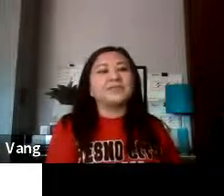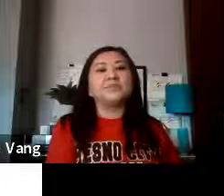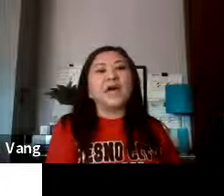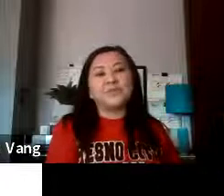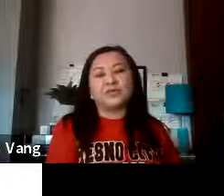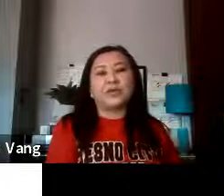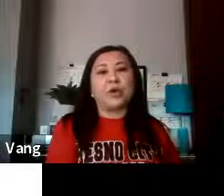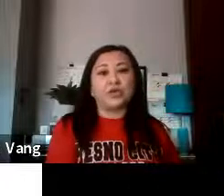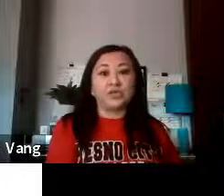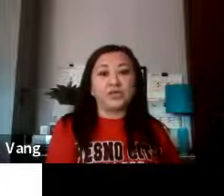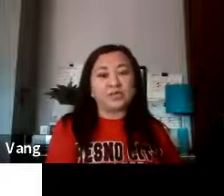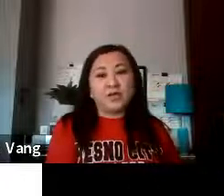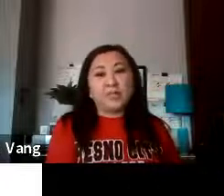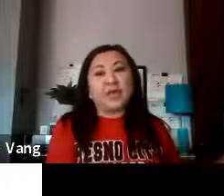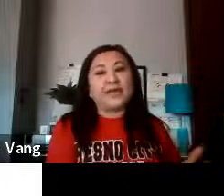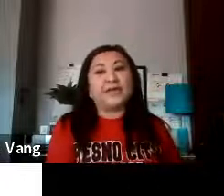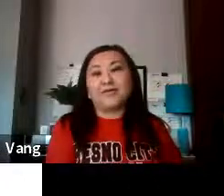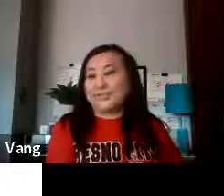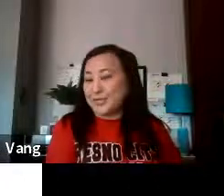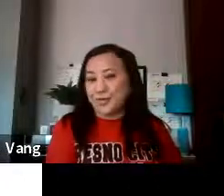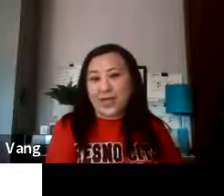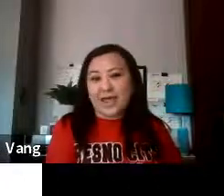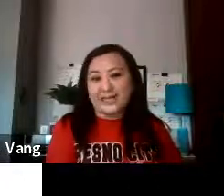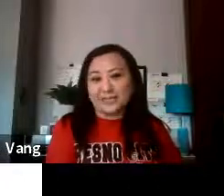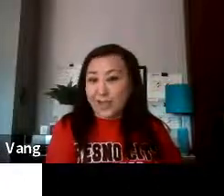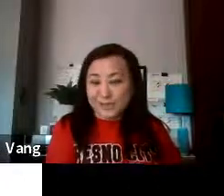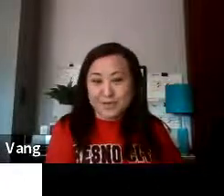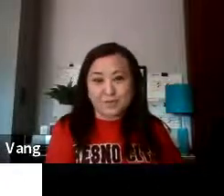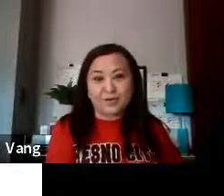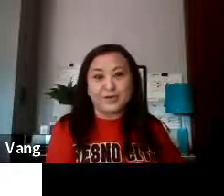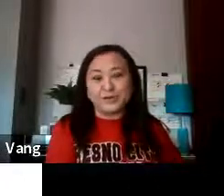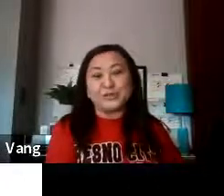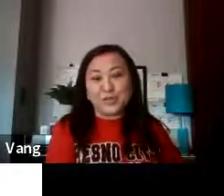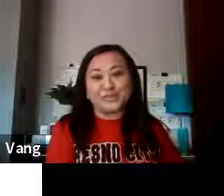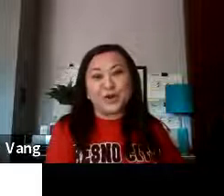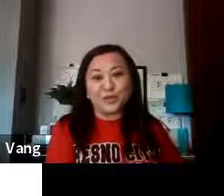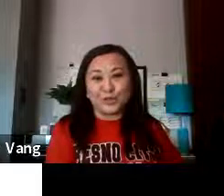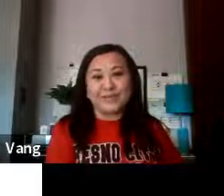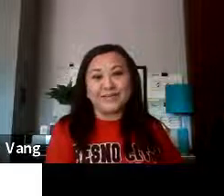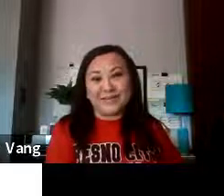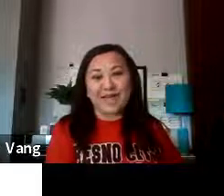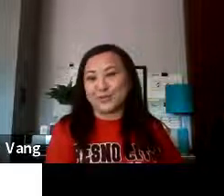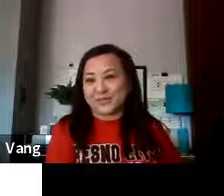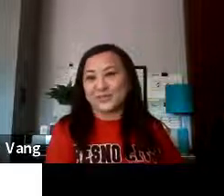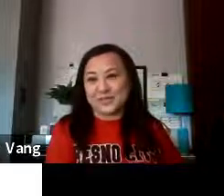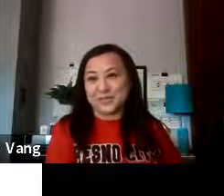And sometimes they're very overlooked. But I can guarantee you that as a faculty member, your students are looking at your syllabus